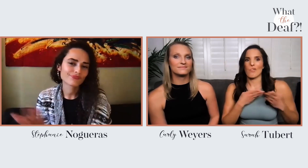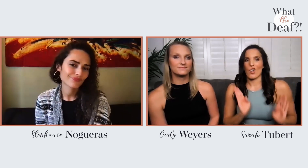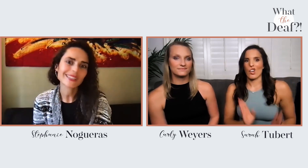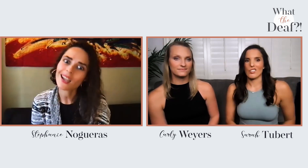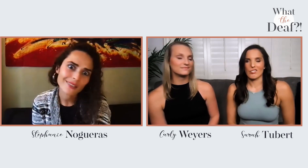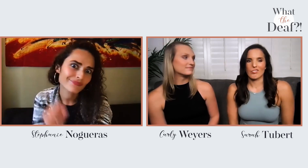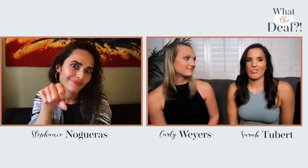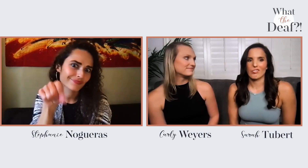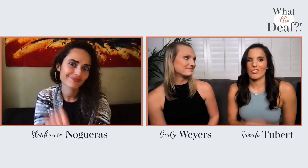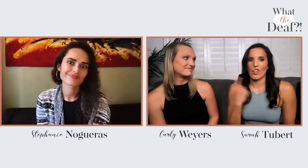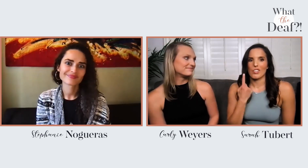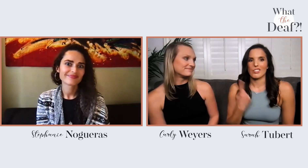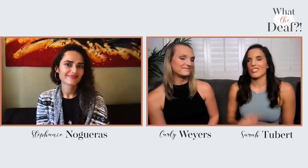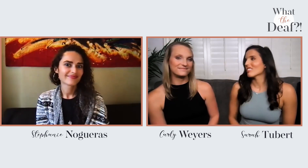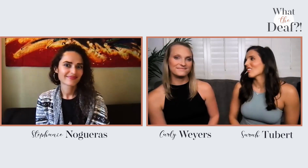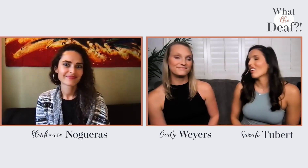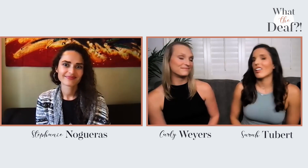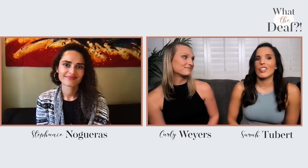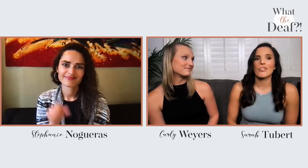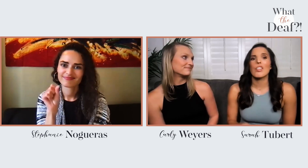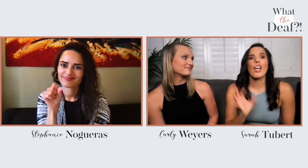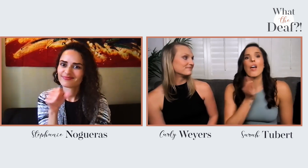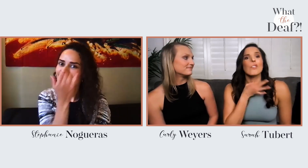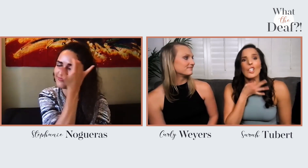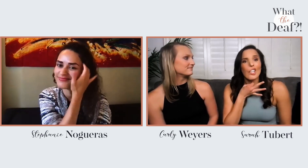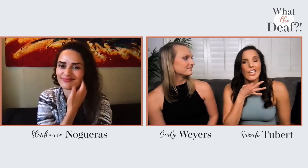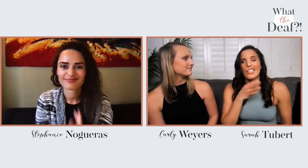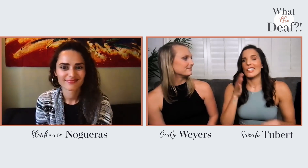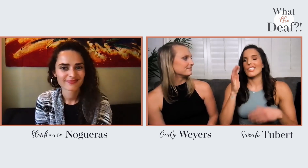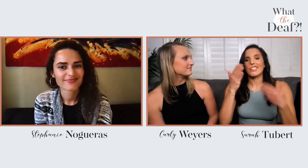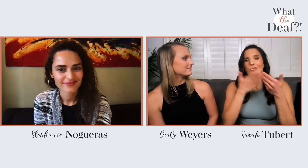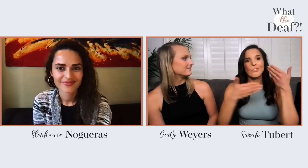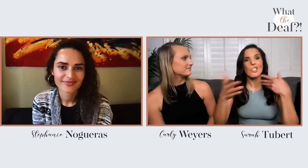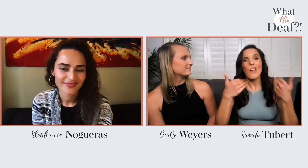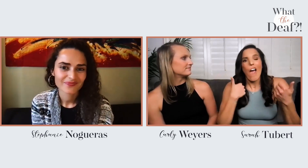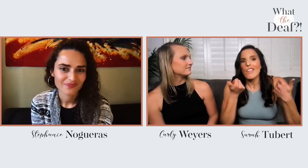Have an open mind and open heart. Always, awww. - Yeah, yeah. So, in the future,